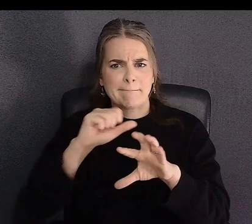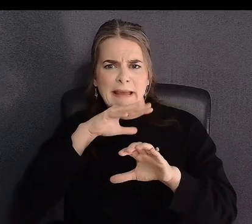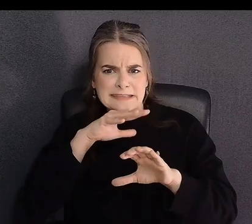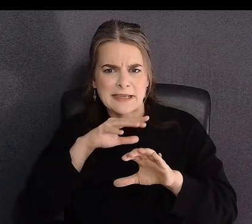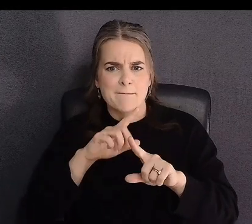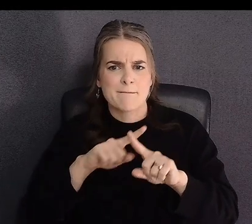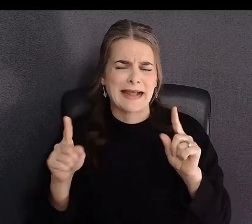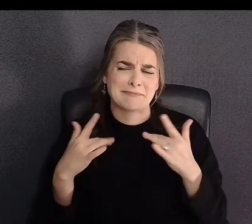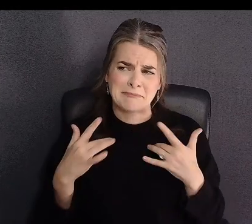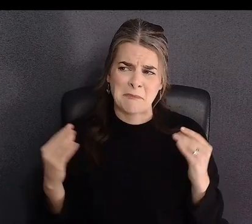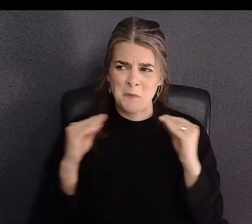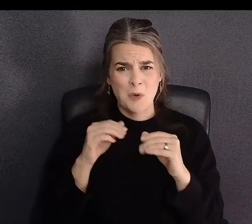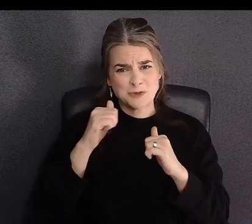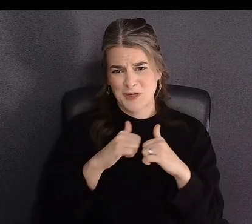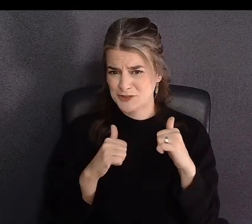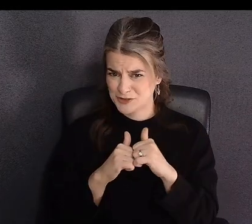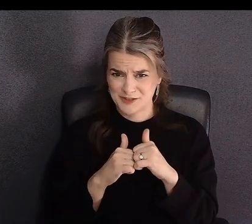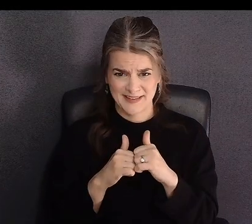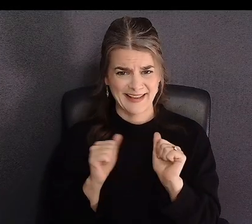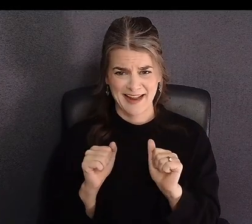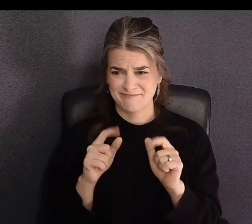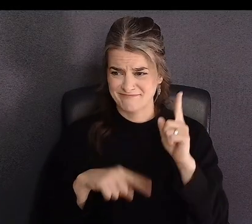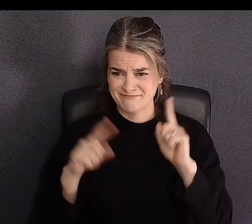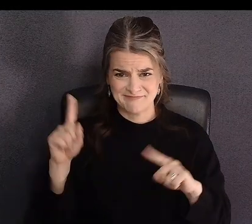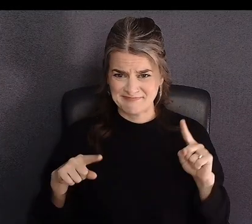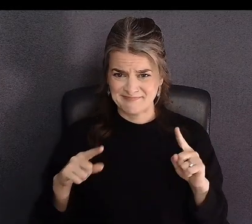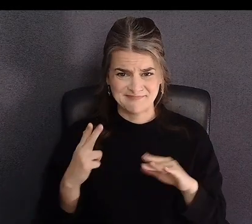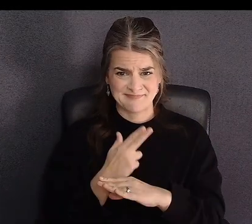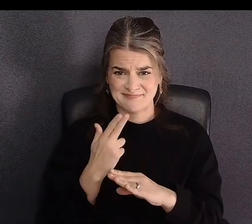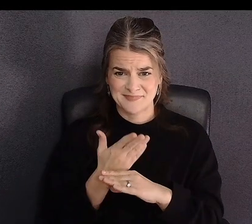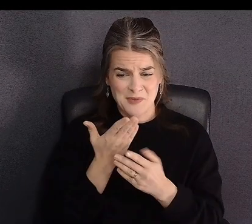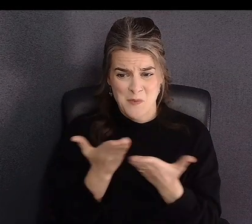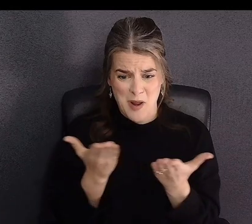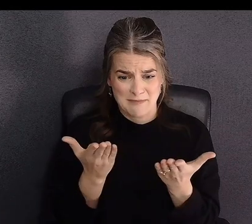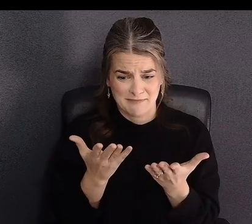And you can do them in all different ways using stuff at home.